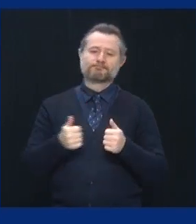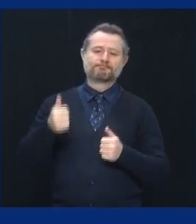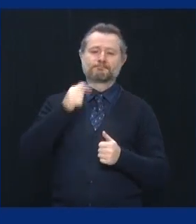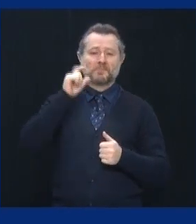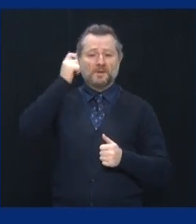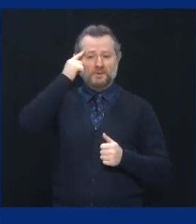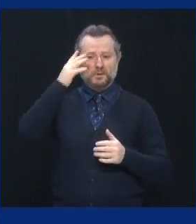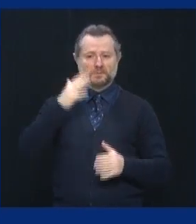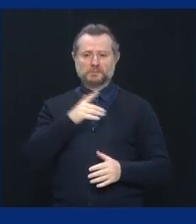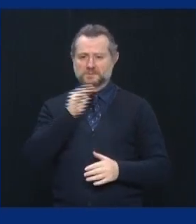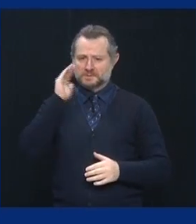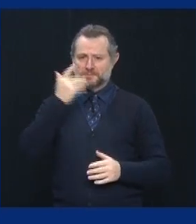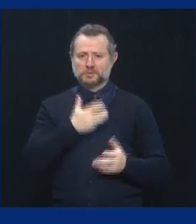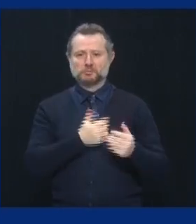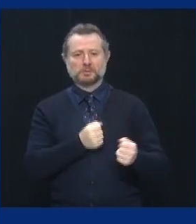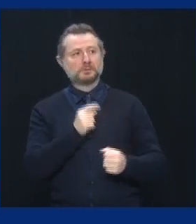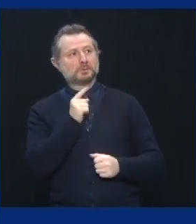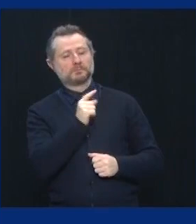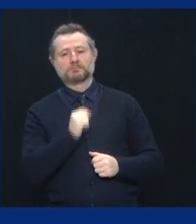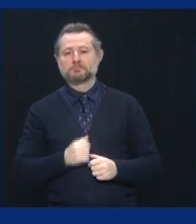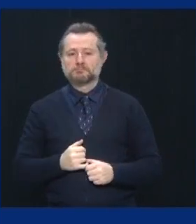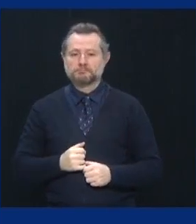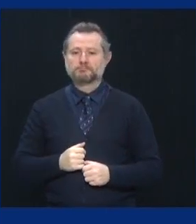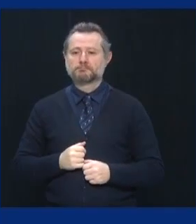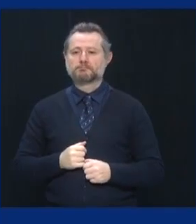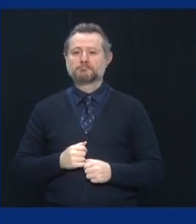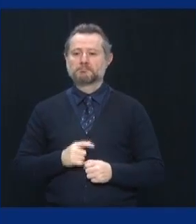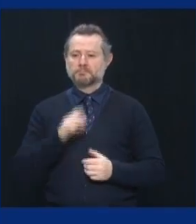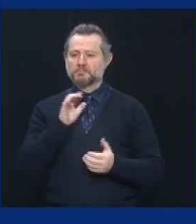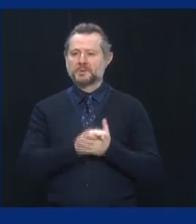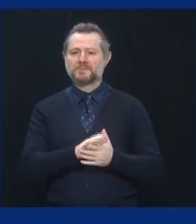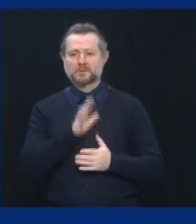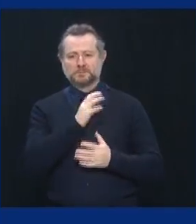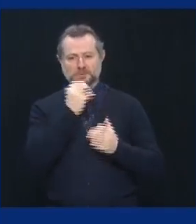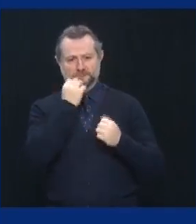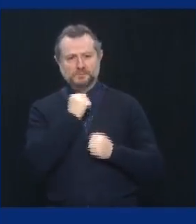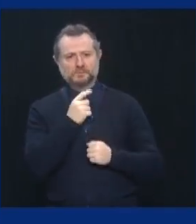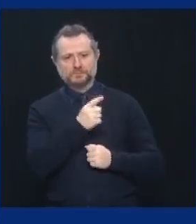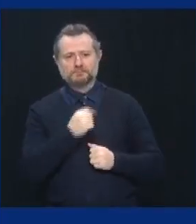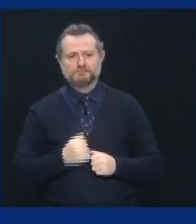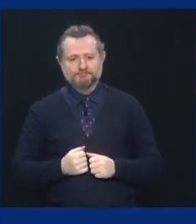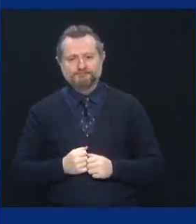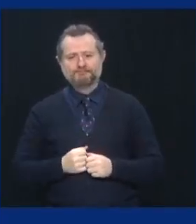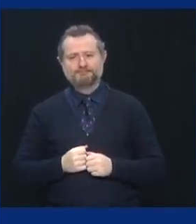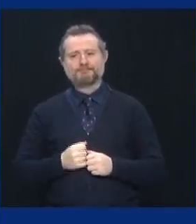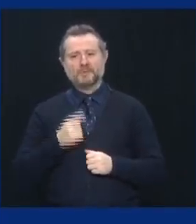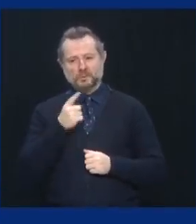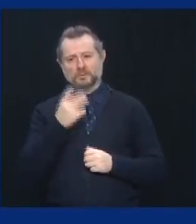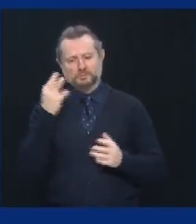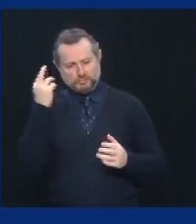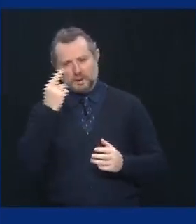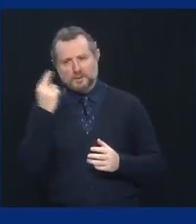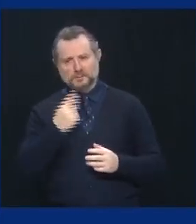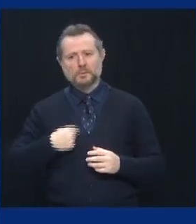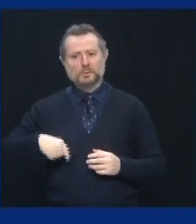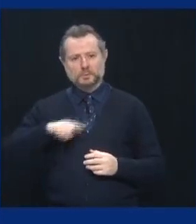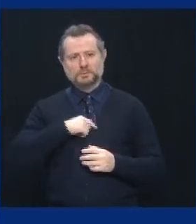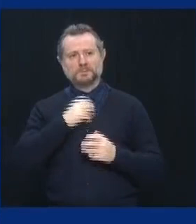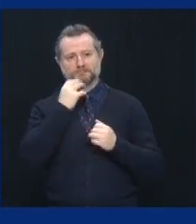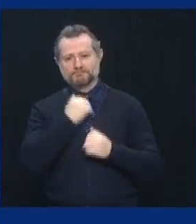RESPECT. OFFICIALS IN THIS COUNTRY THAT PEOPLE STILL TRUST. AND THEY BELIEVE IN YOU BECAUSE